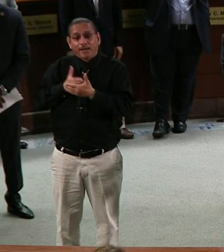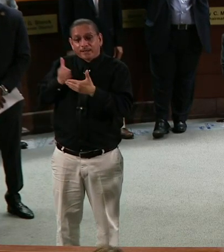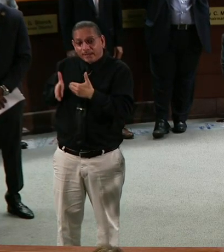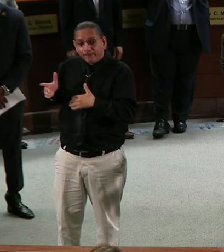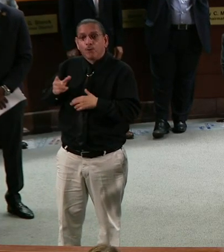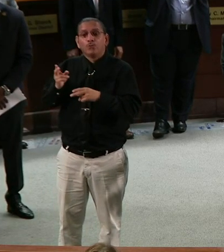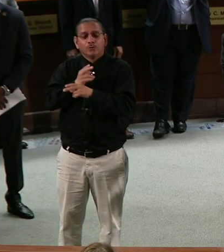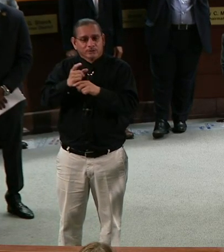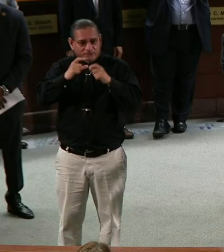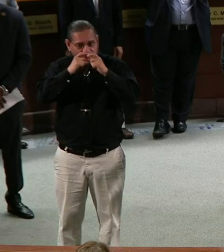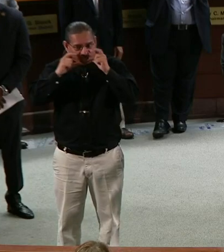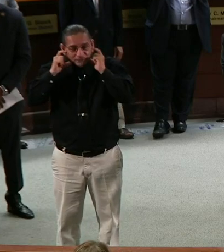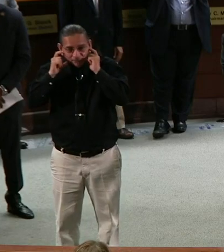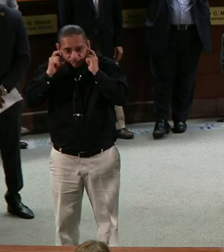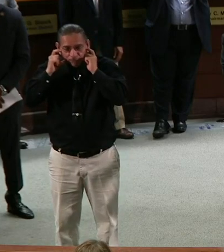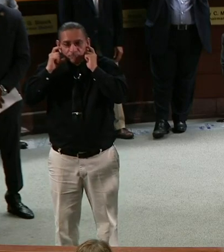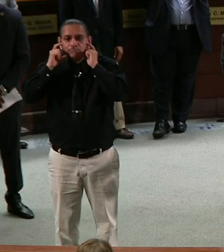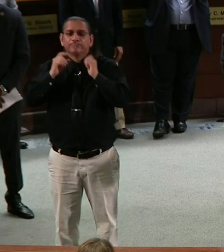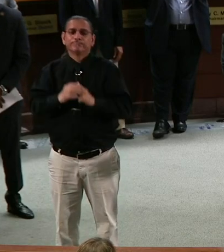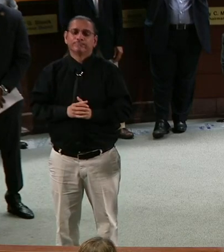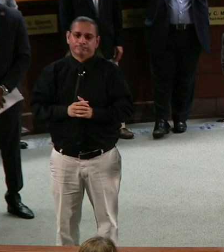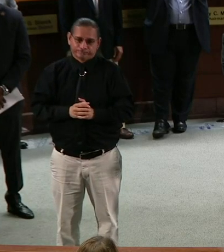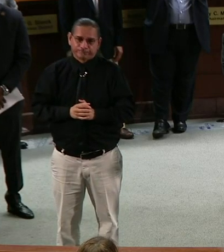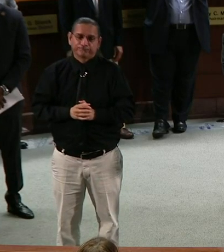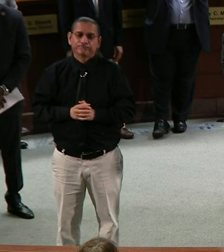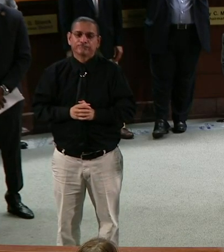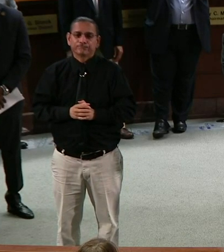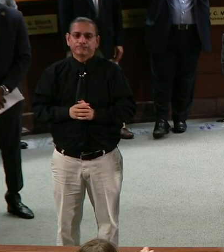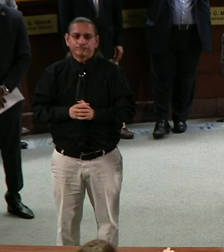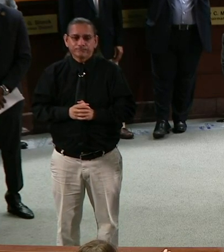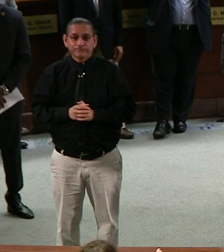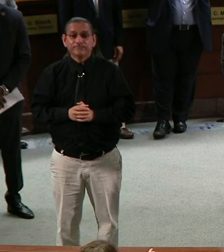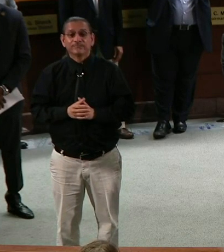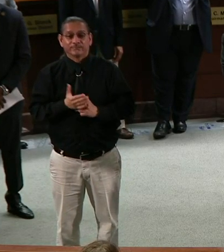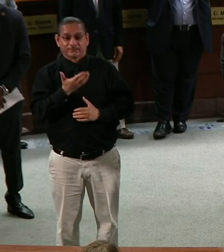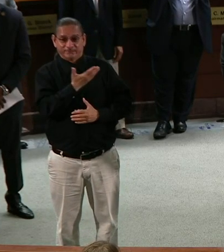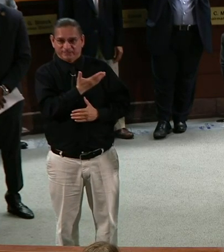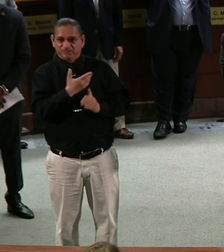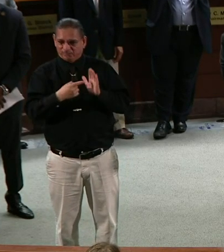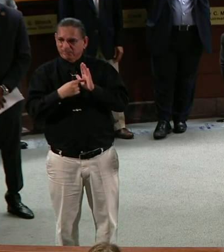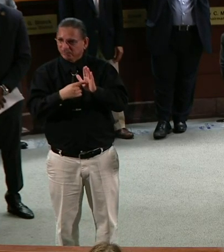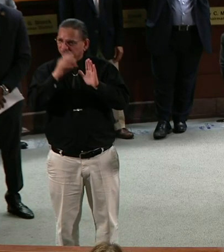A RESPONSIBILITY FOR THEIR NEIGHBOR FIVE WEARING A FACE